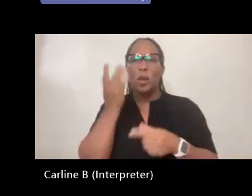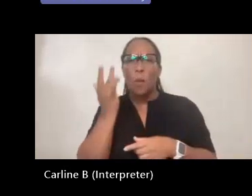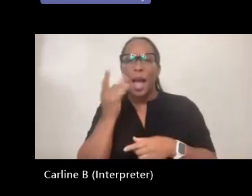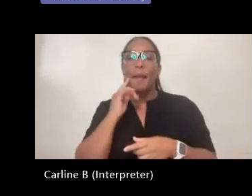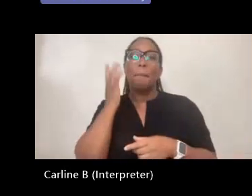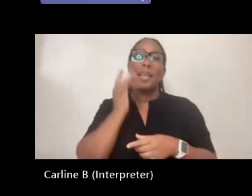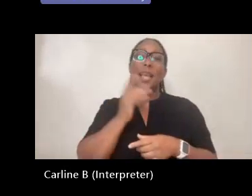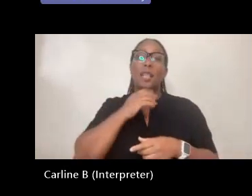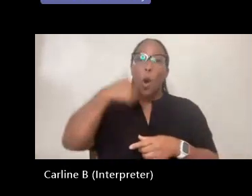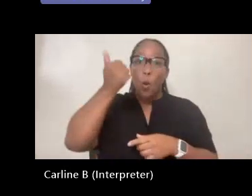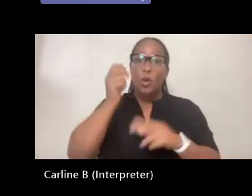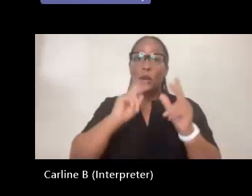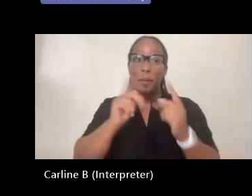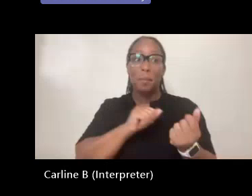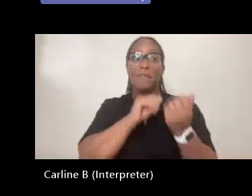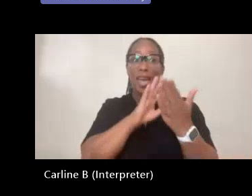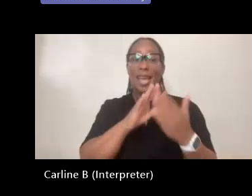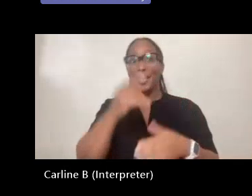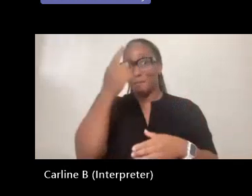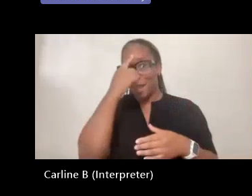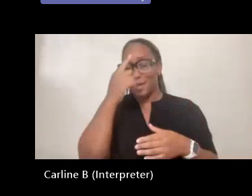Older people face mental and behavioral health issues.